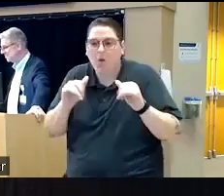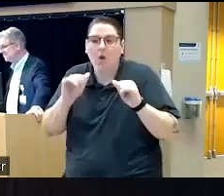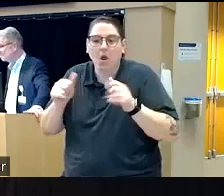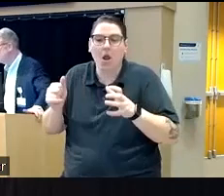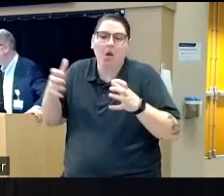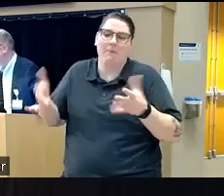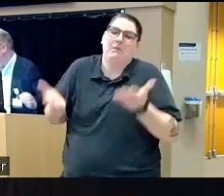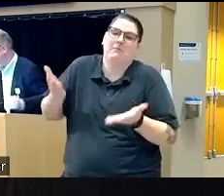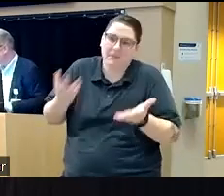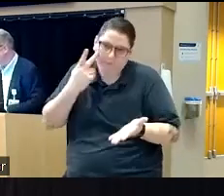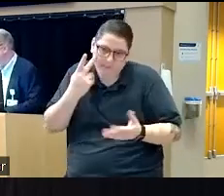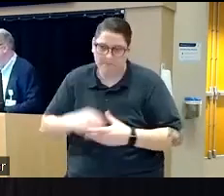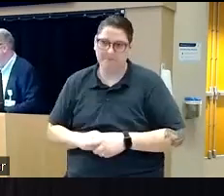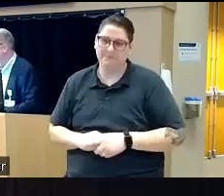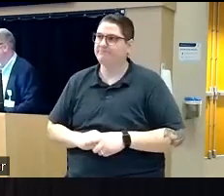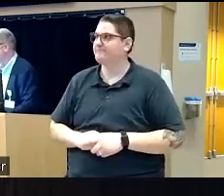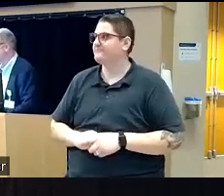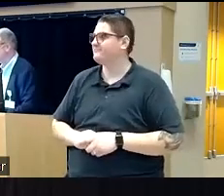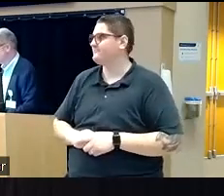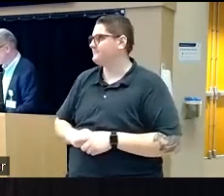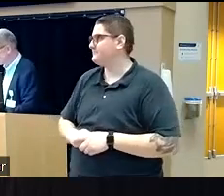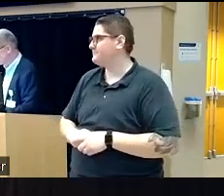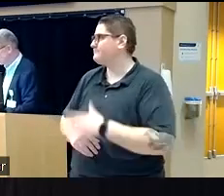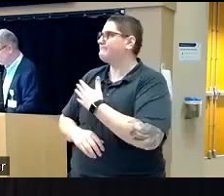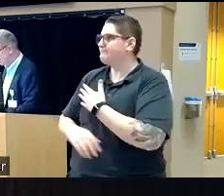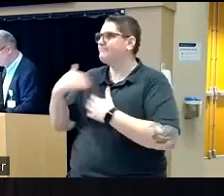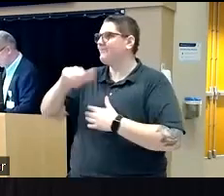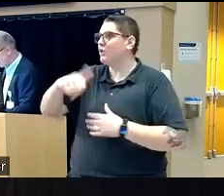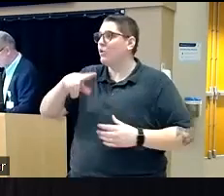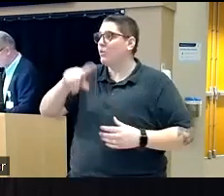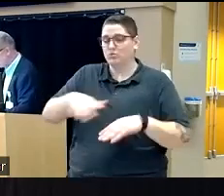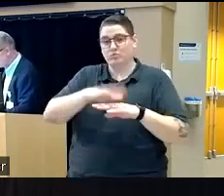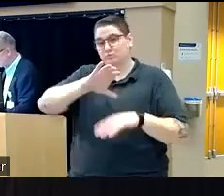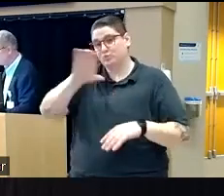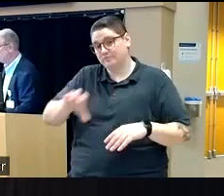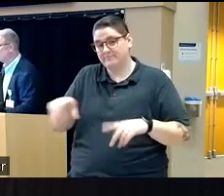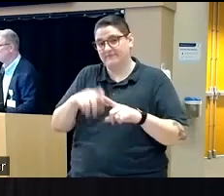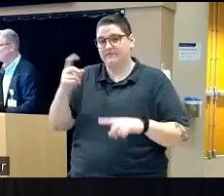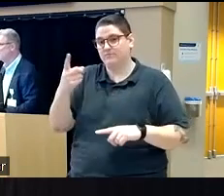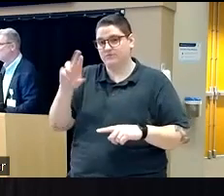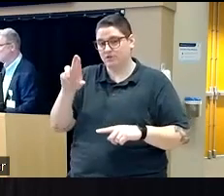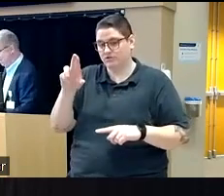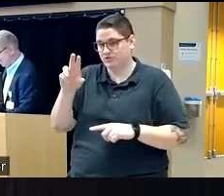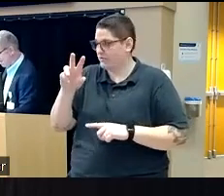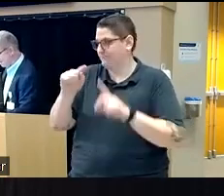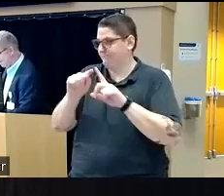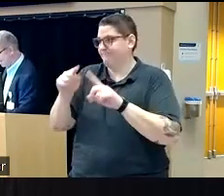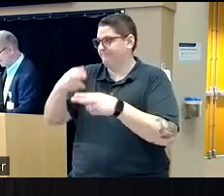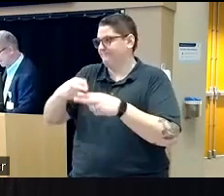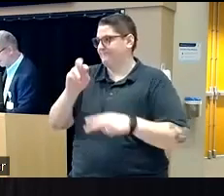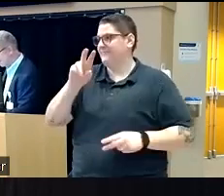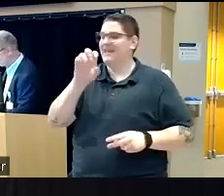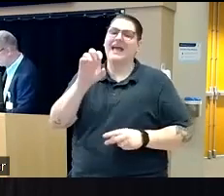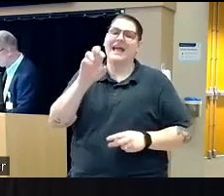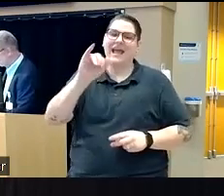excellent we have another point in question on the zoom from Dr Eric Kane Dr Kane says